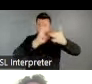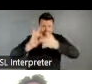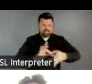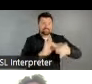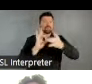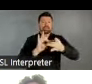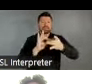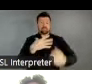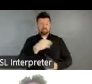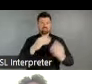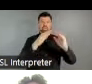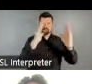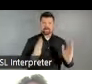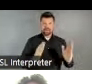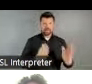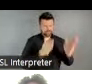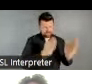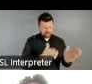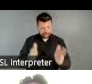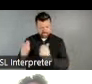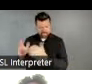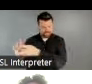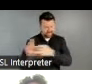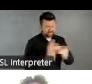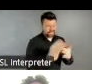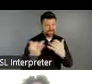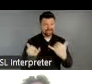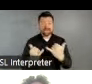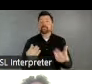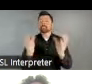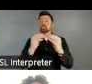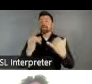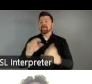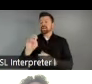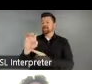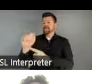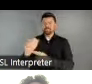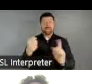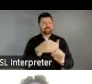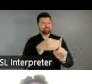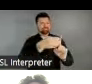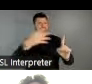perhaps more than at any other time in its history, the NEA has expanded its role as a funder